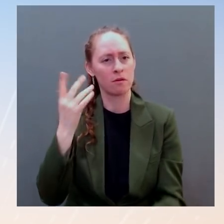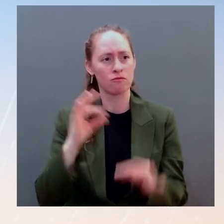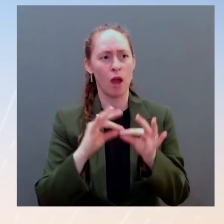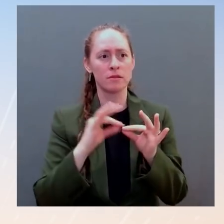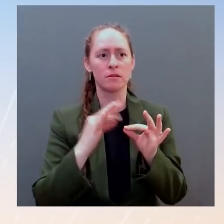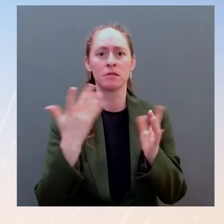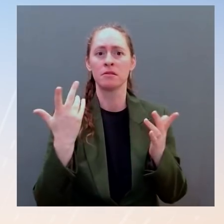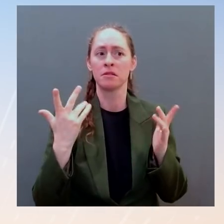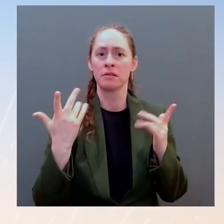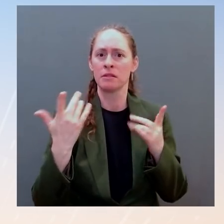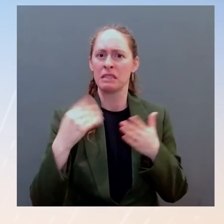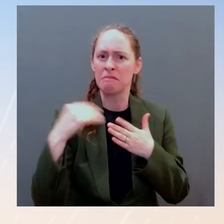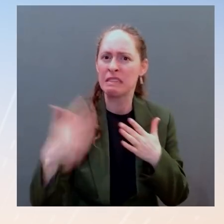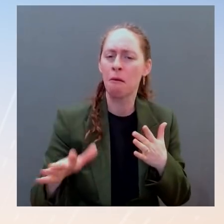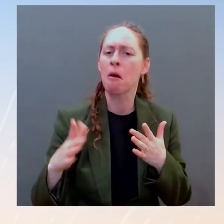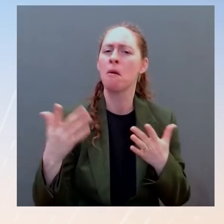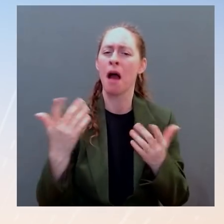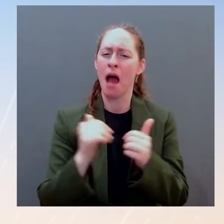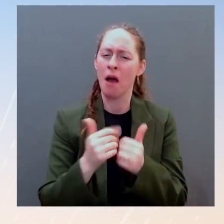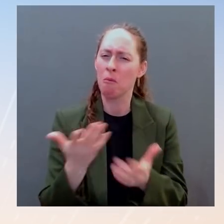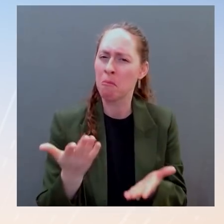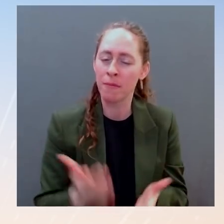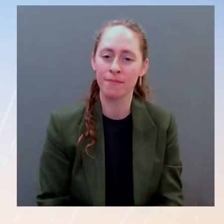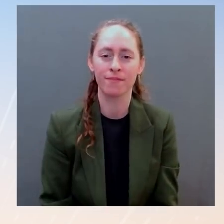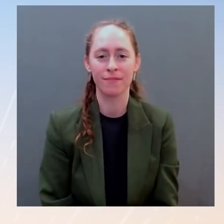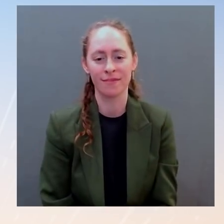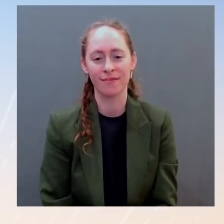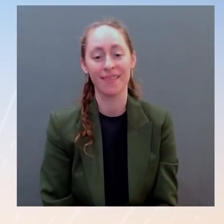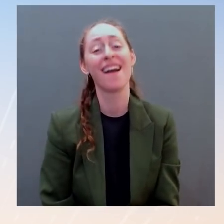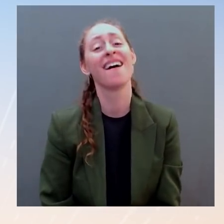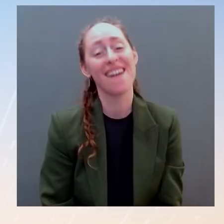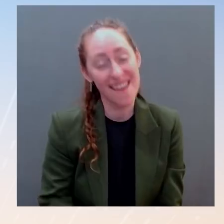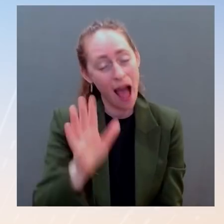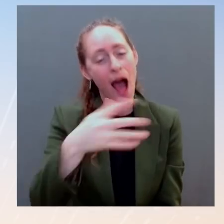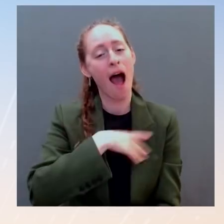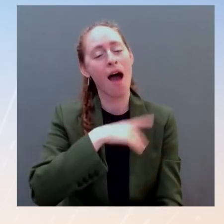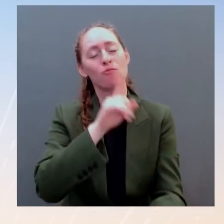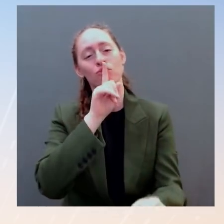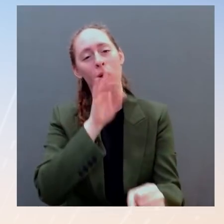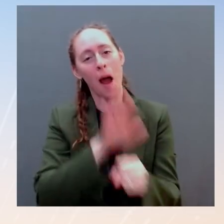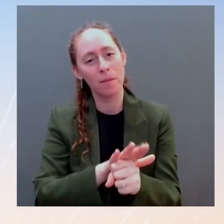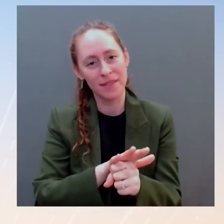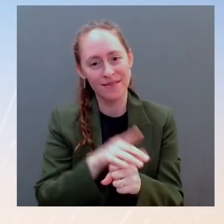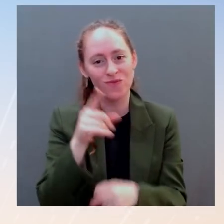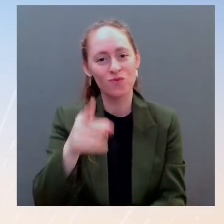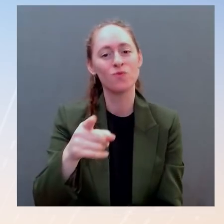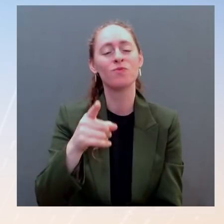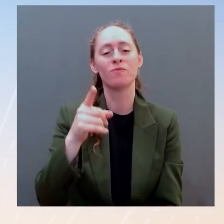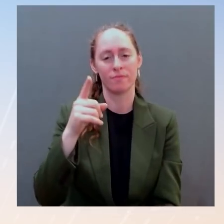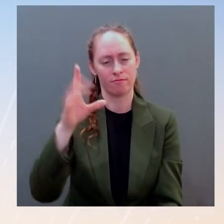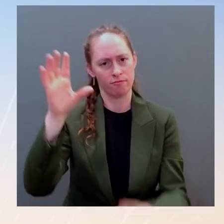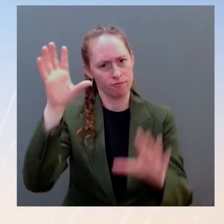more than many people who work in his administration, and he is often the person who reminds people and members of his policy team